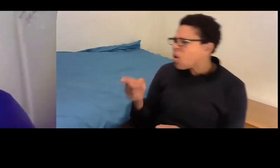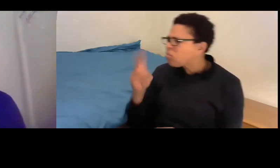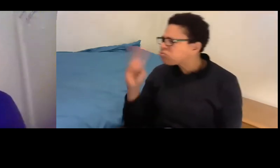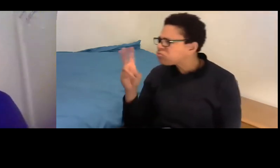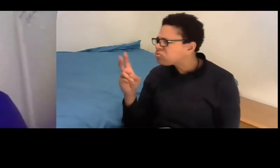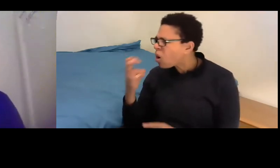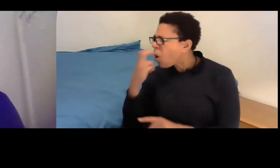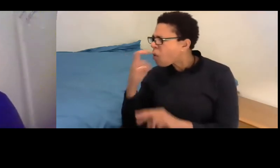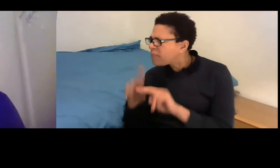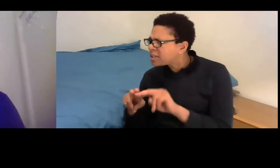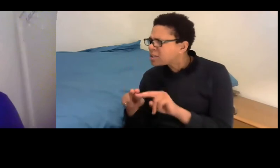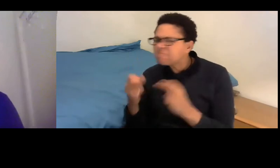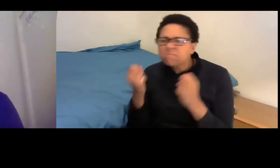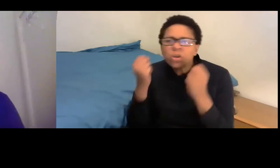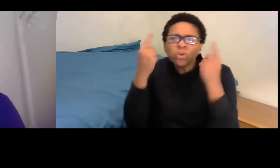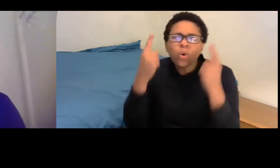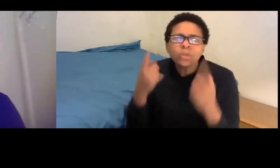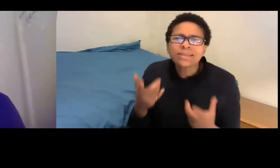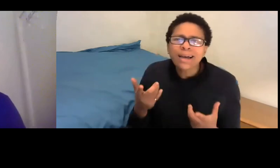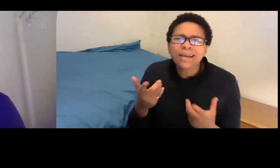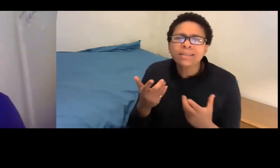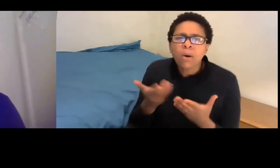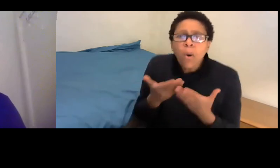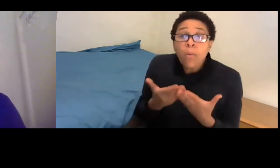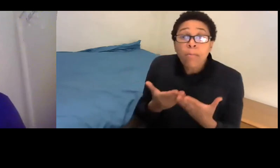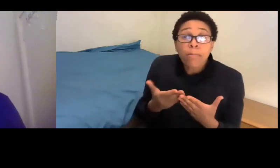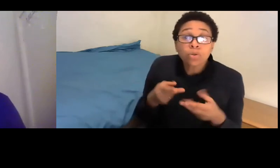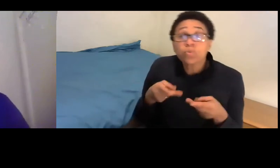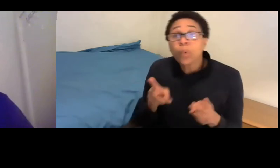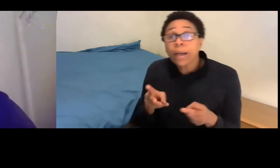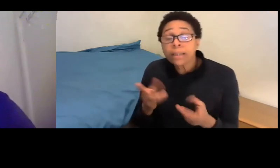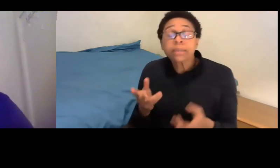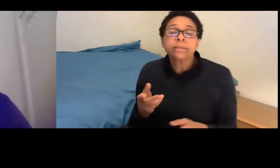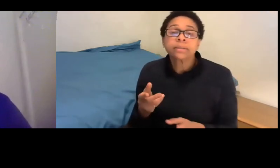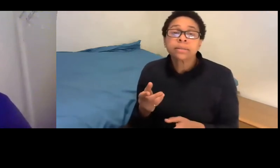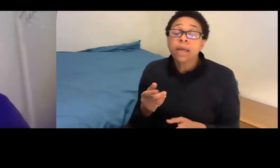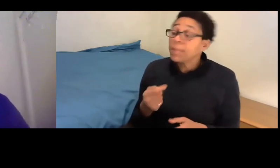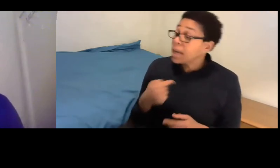And I think, even though I don't agree with the protesters, even though I think some of the things they were saying, you